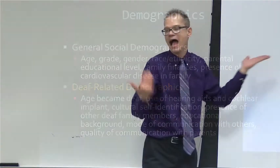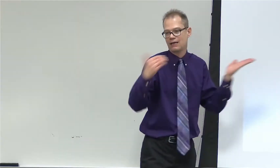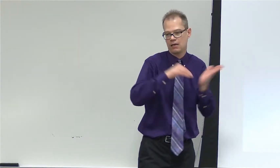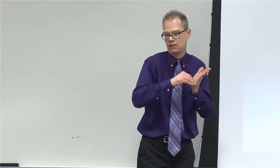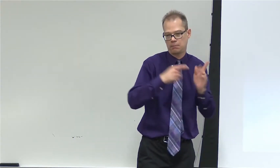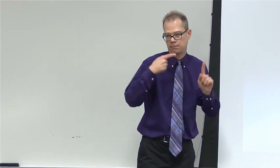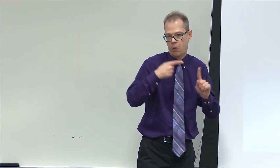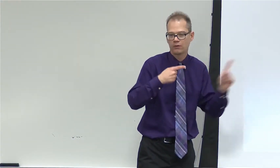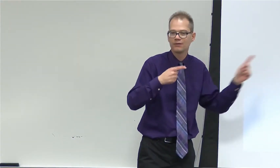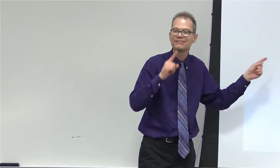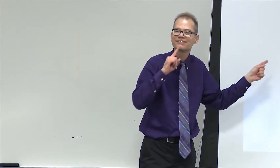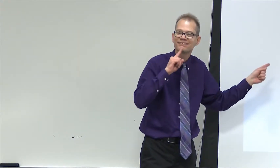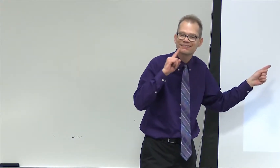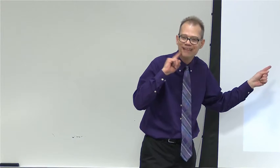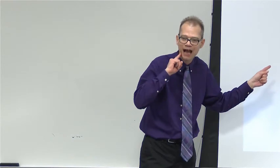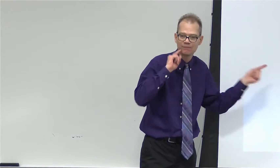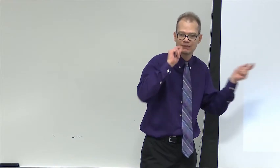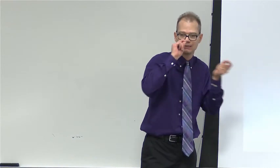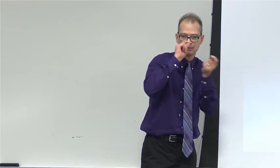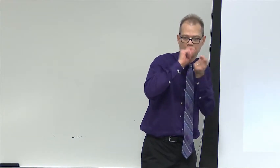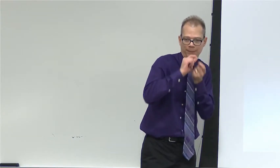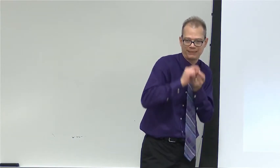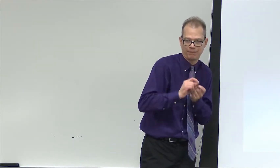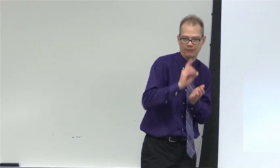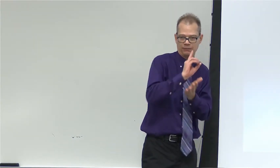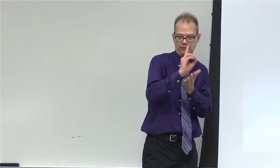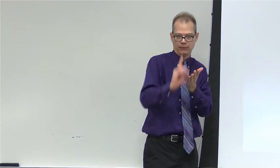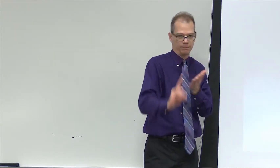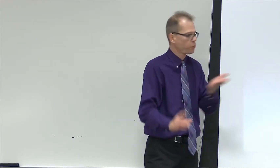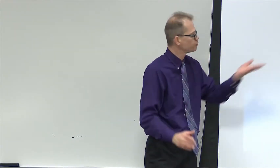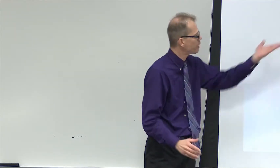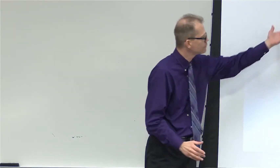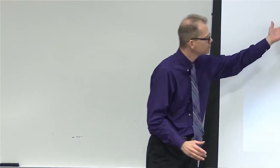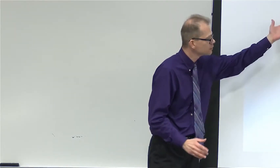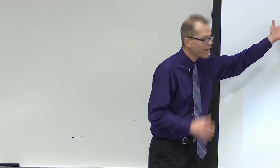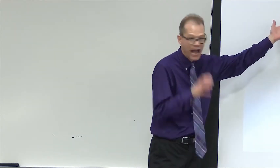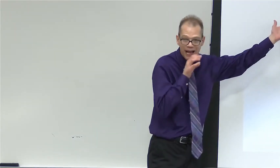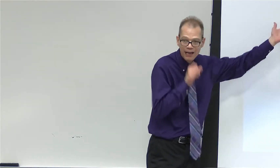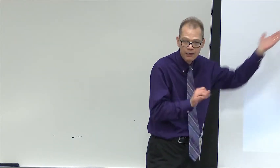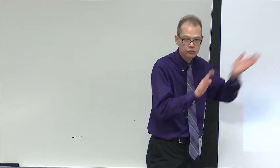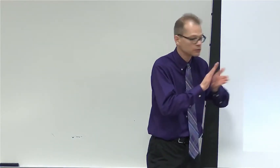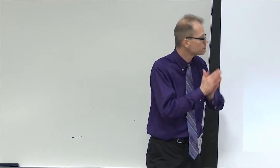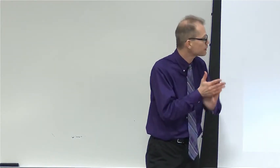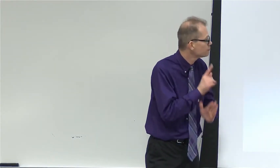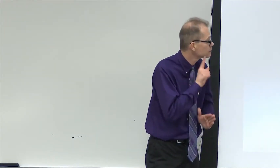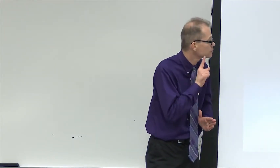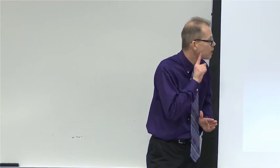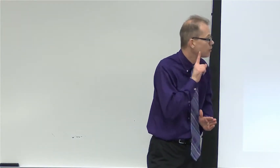Again, the point of this is specific deaf demographics.